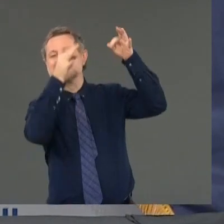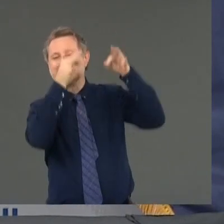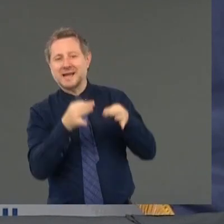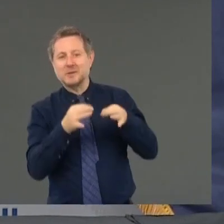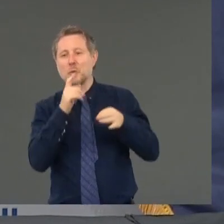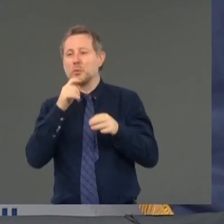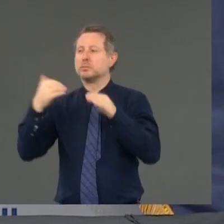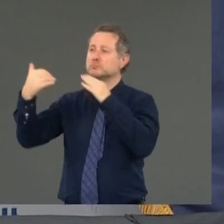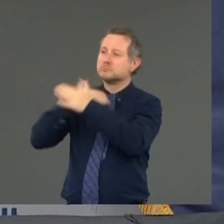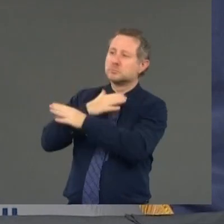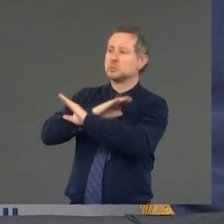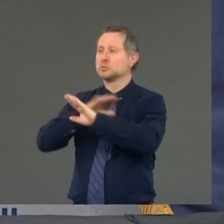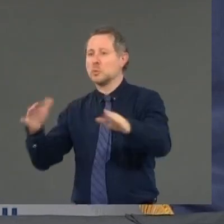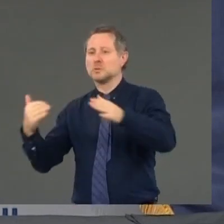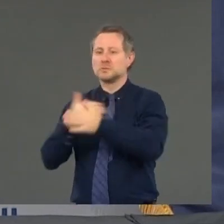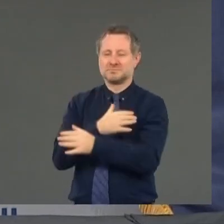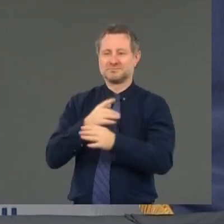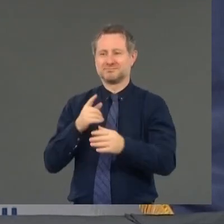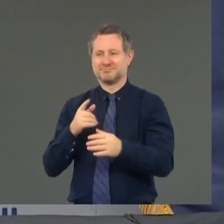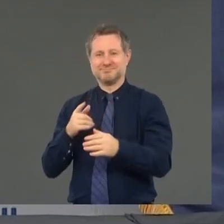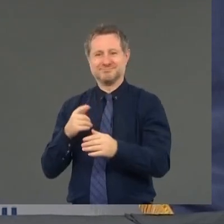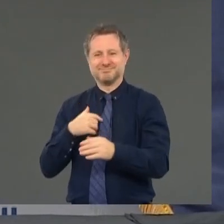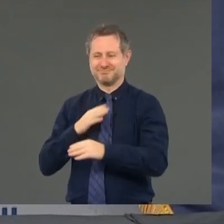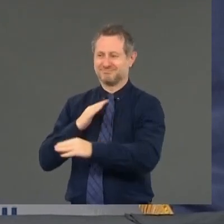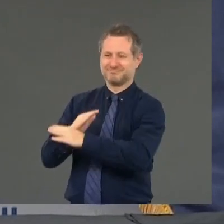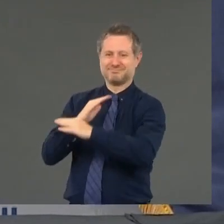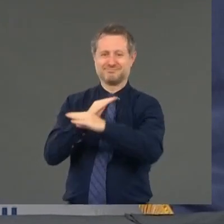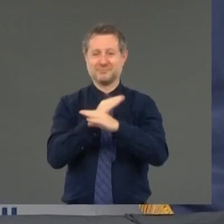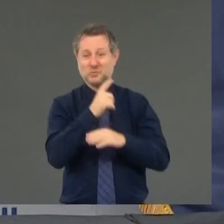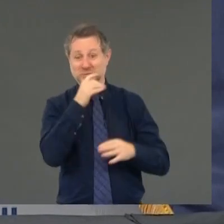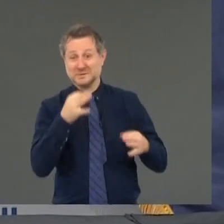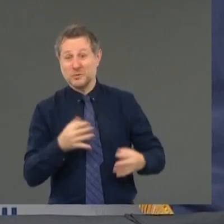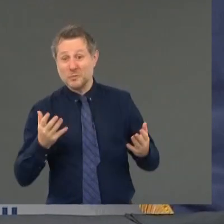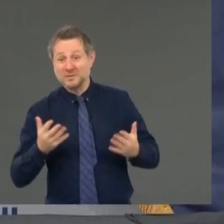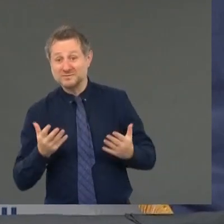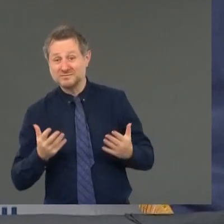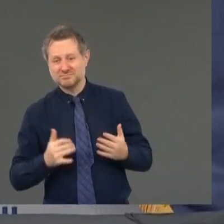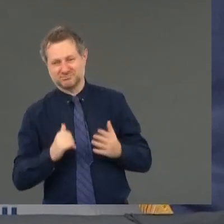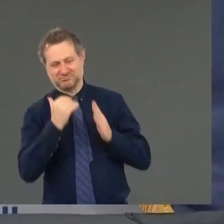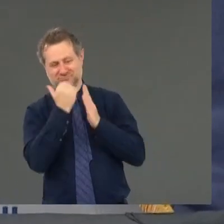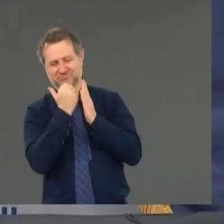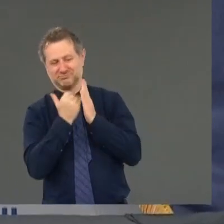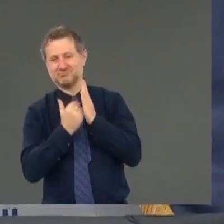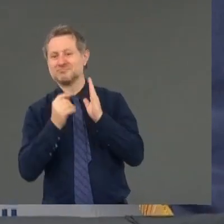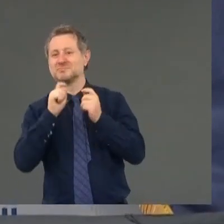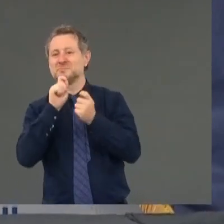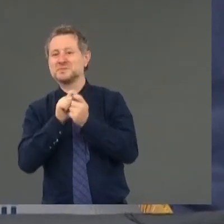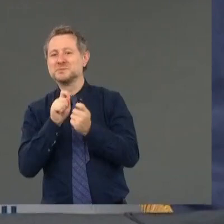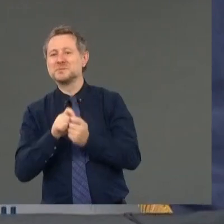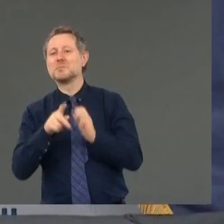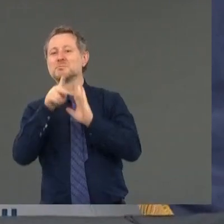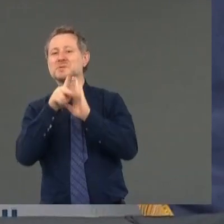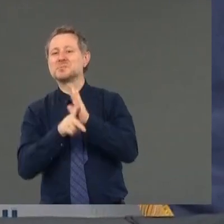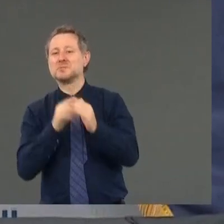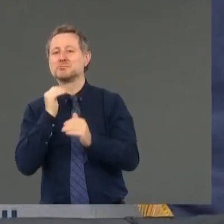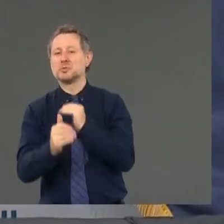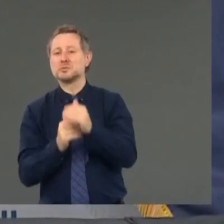KOORGS? THERE IS COORDINATION, BUT THEY DETERMINE WHO COMES, WHO DOESN'T COME. IT IS PURELY FEDERAL.